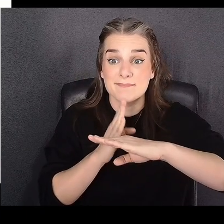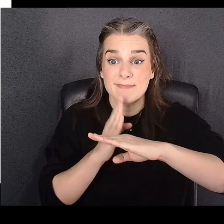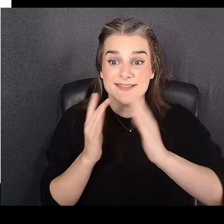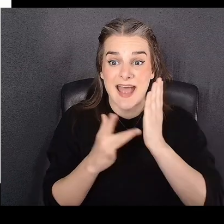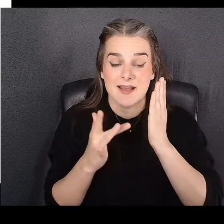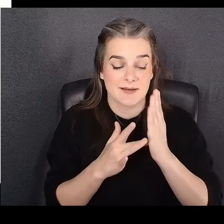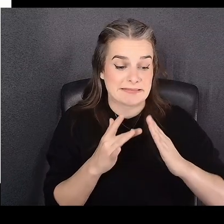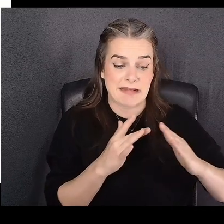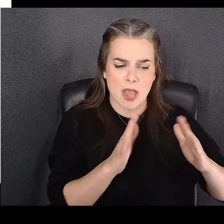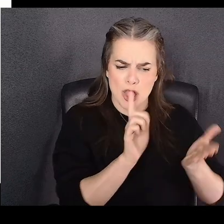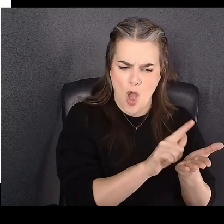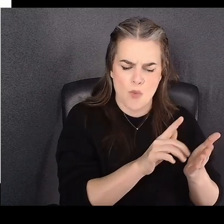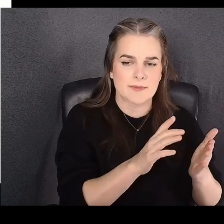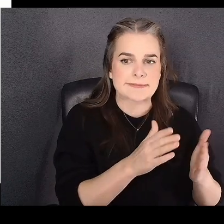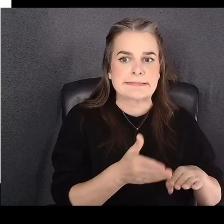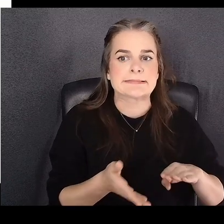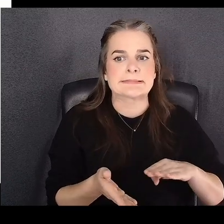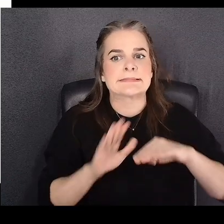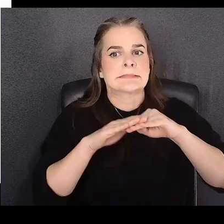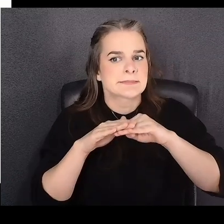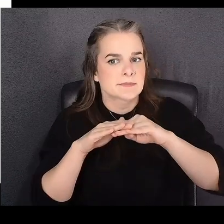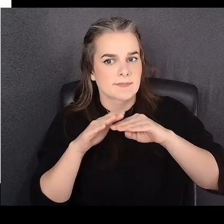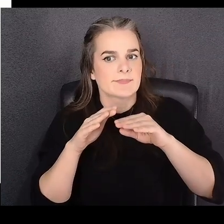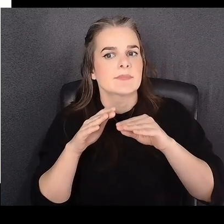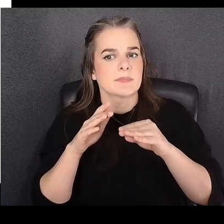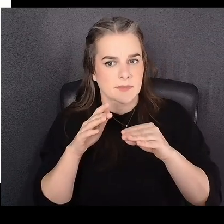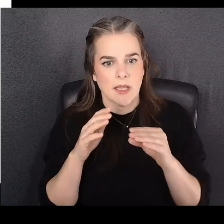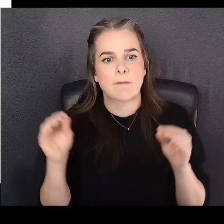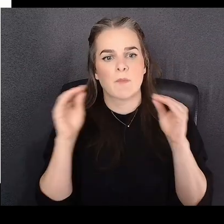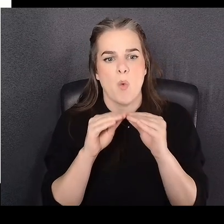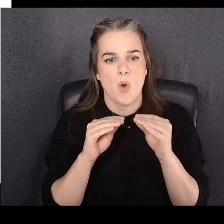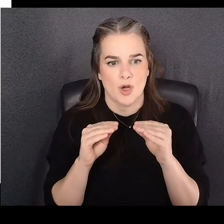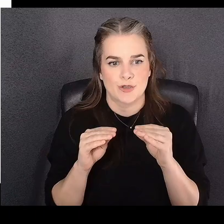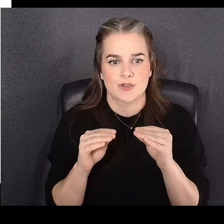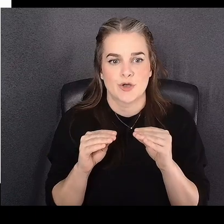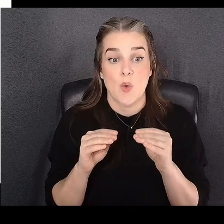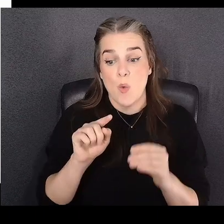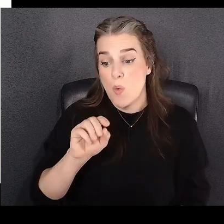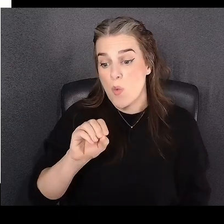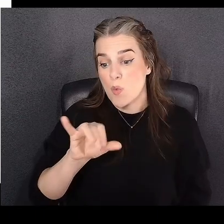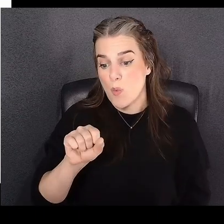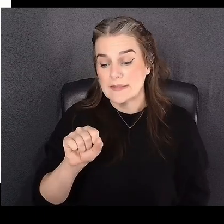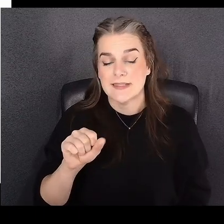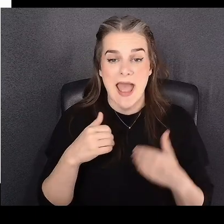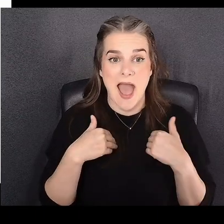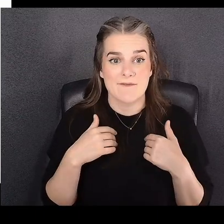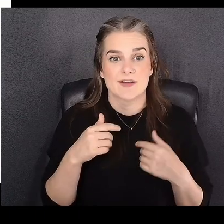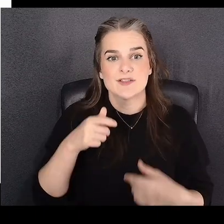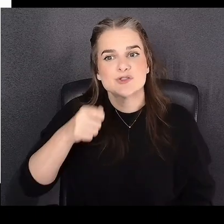So we have our switch-activated toys, which I'm sure you guys have all seen through TechOwl throughout the years.